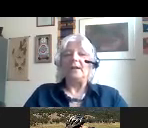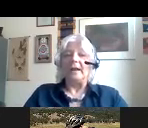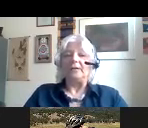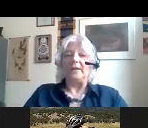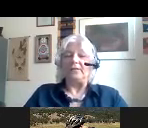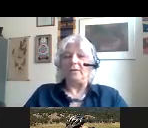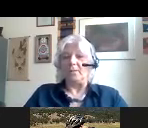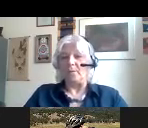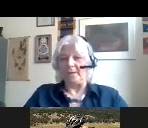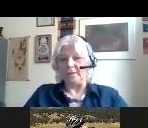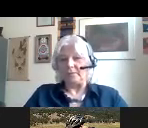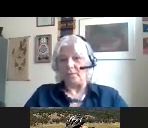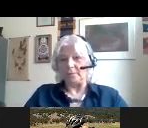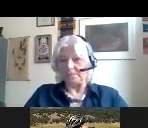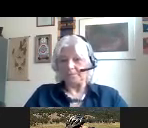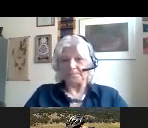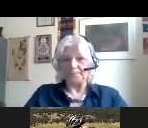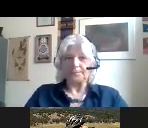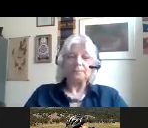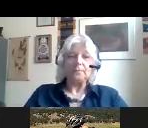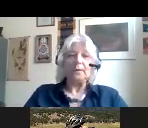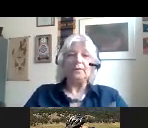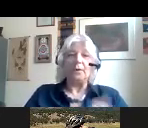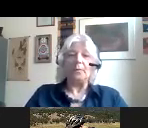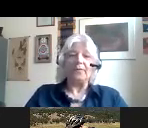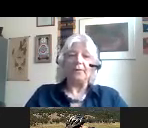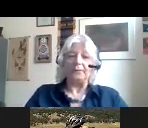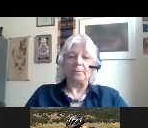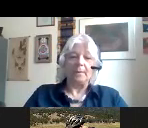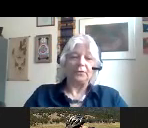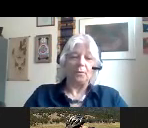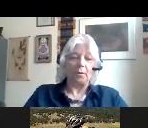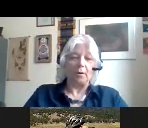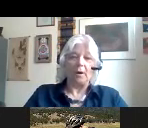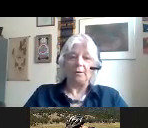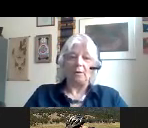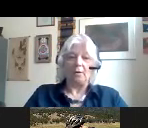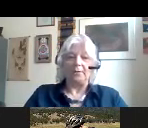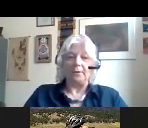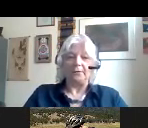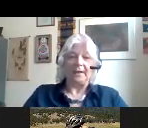and how safety and wellbeing is important. We'll focus much more on all of those in that